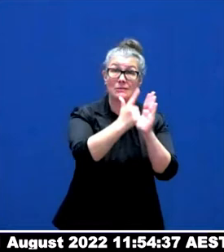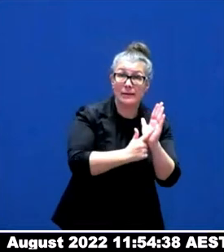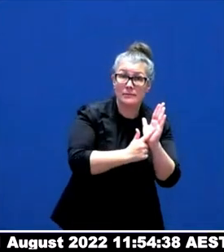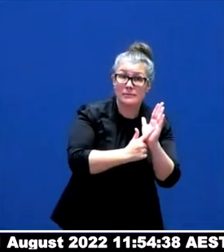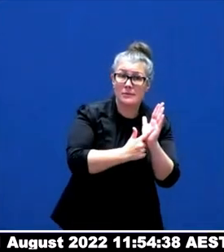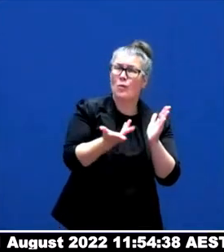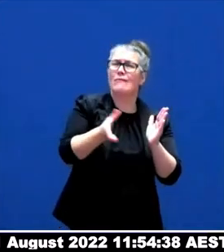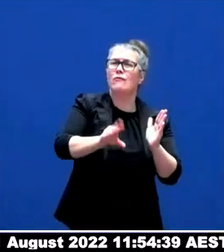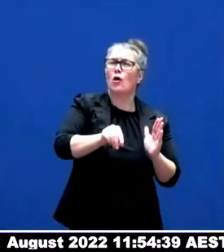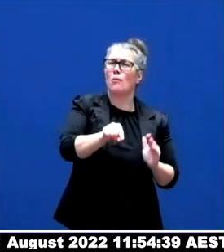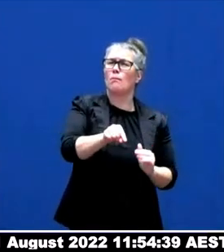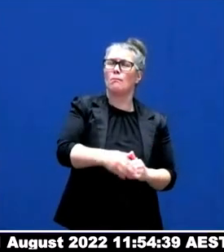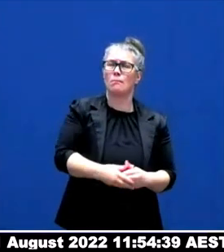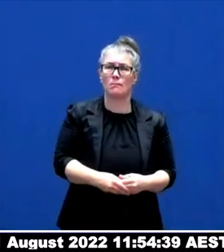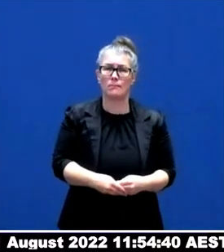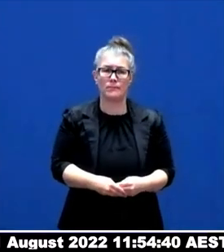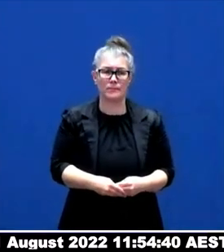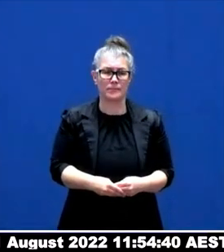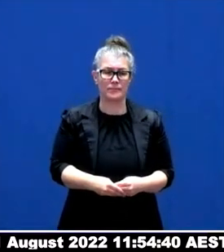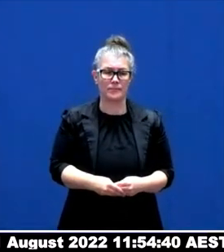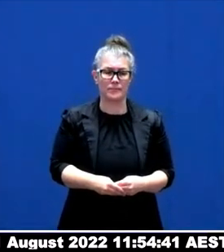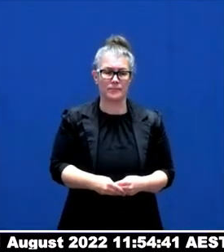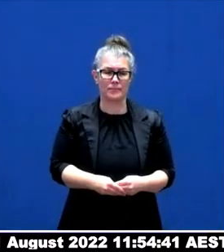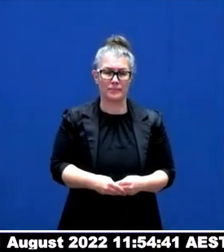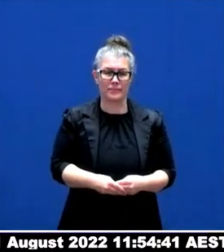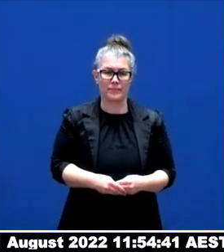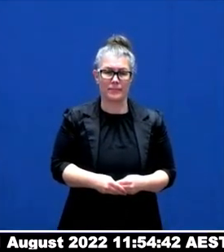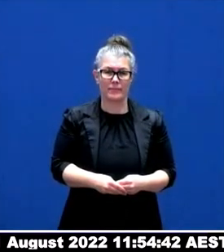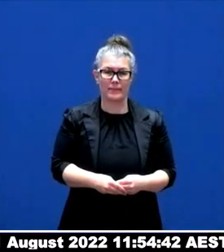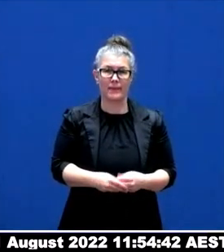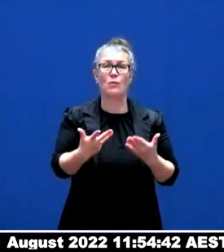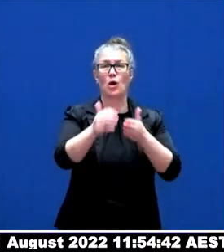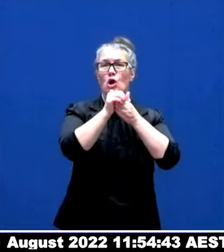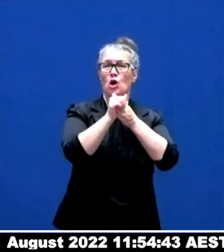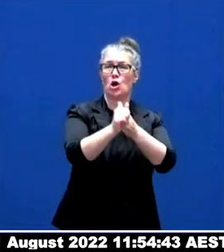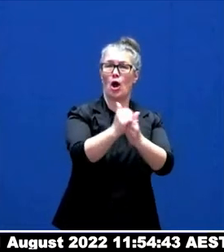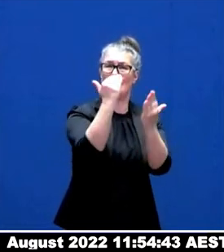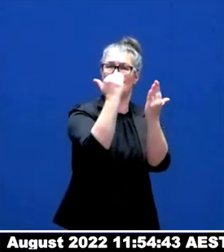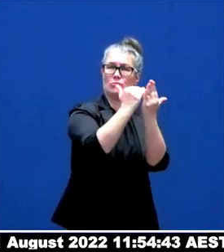What's the source of this statement? It's a guiding principle that we work by in the Department.